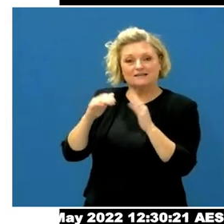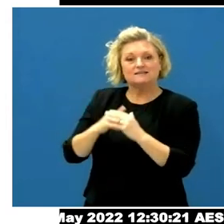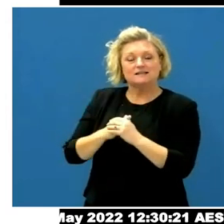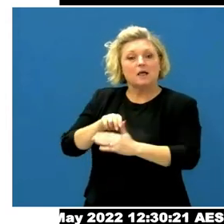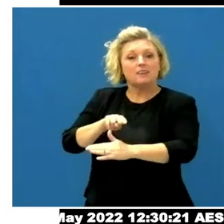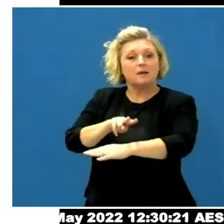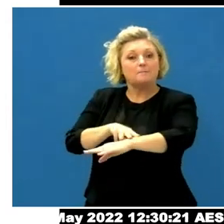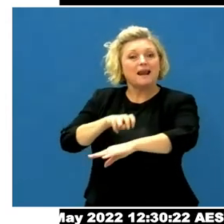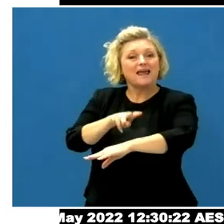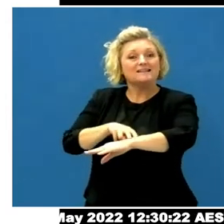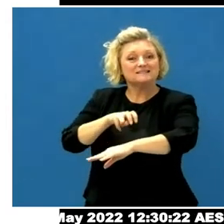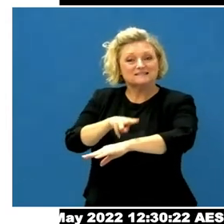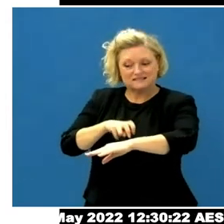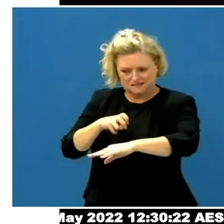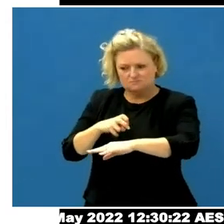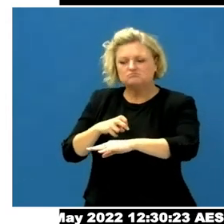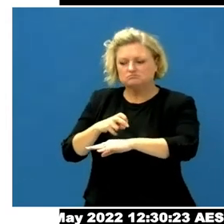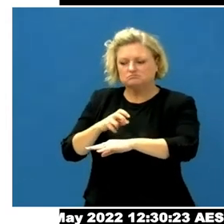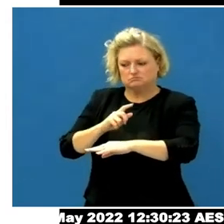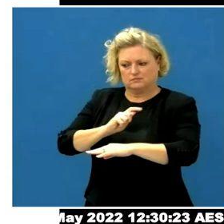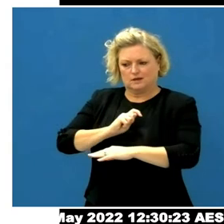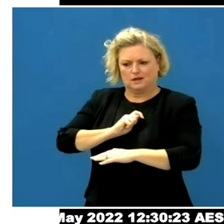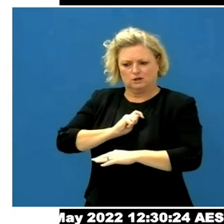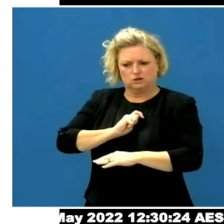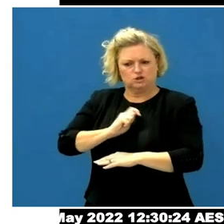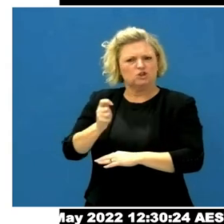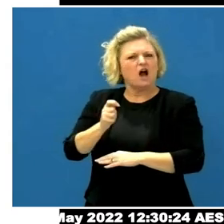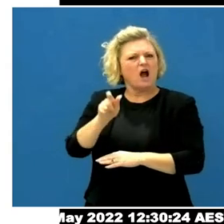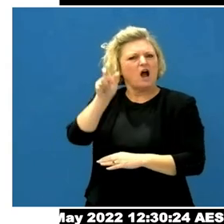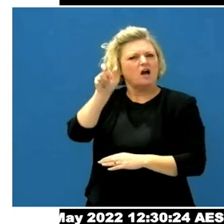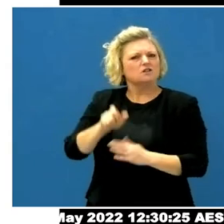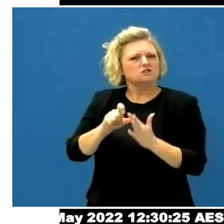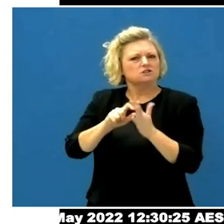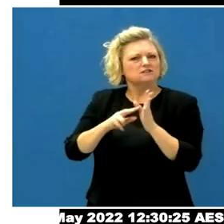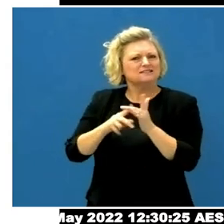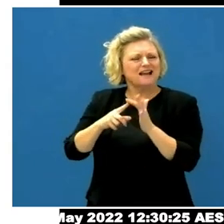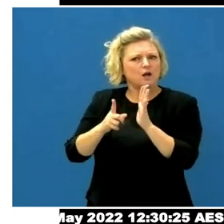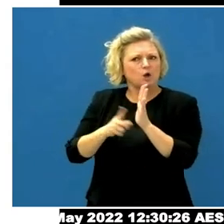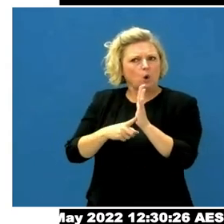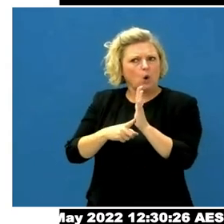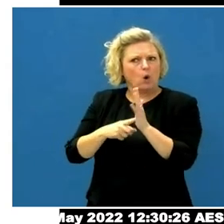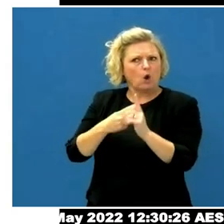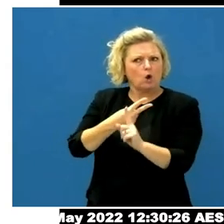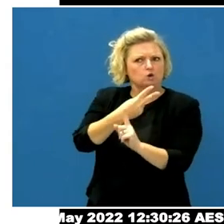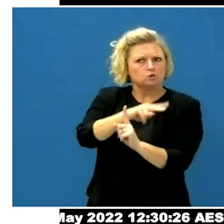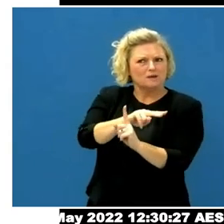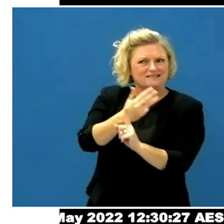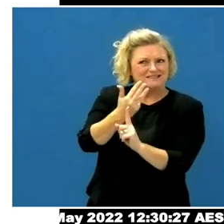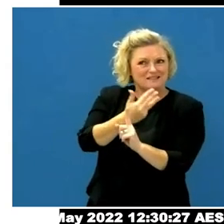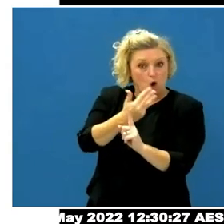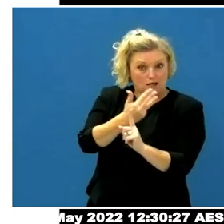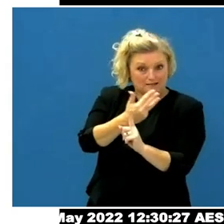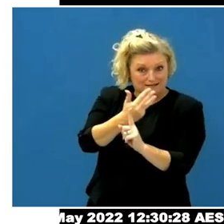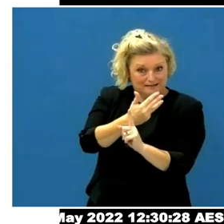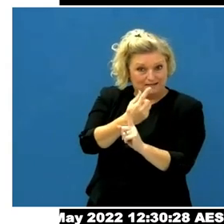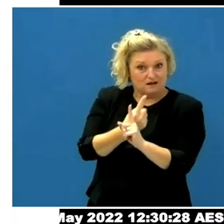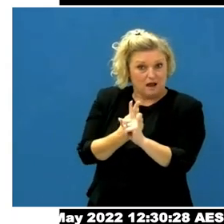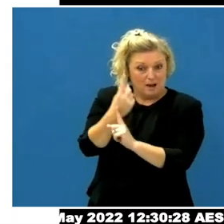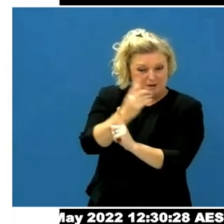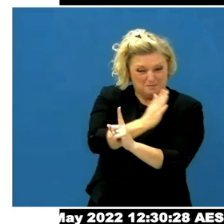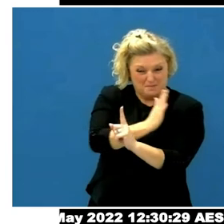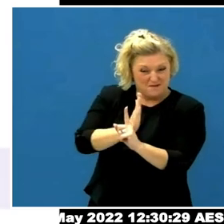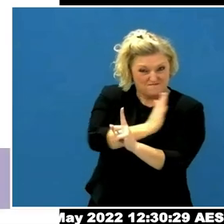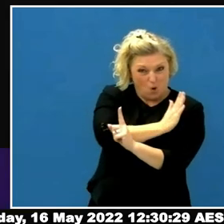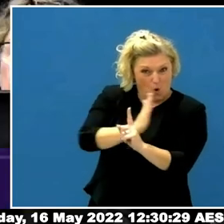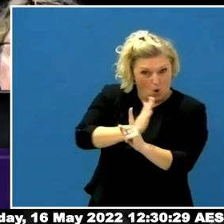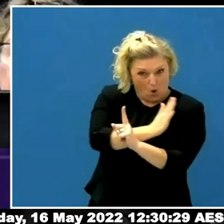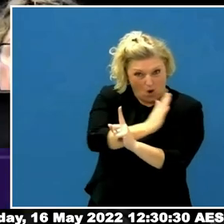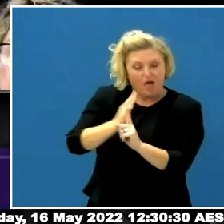charges arise from incidents that occurred in the second half of 2019.